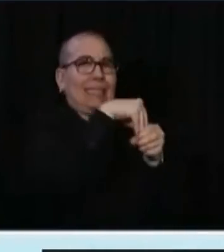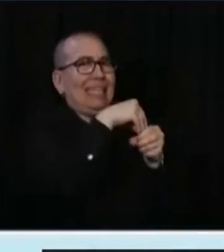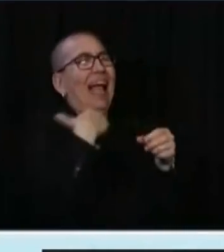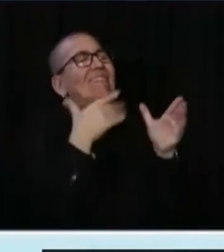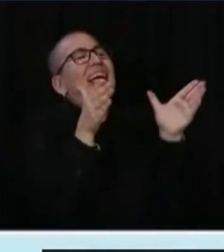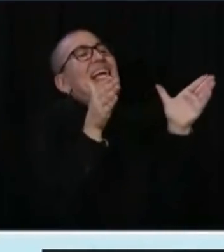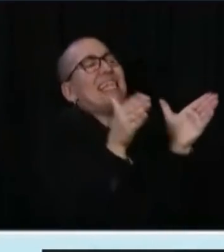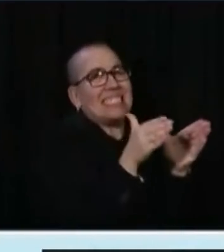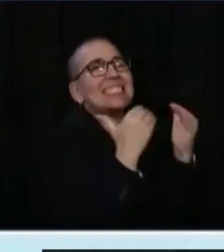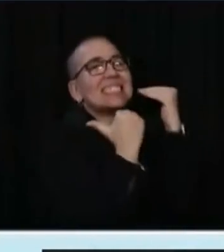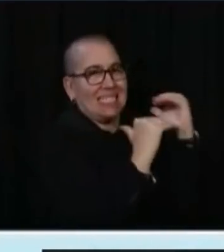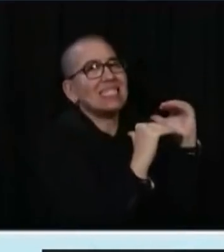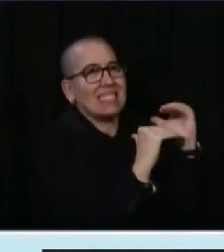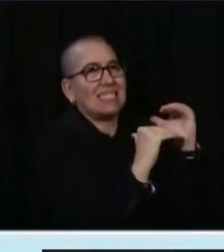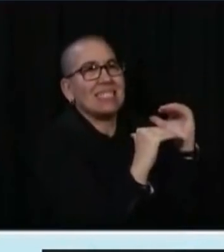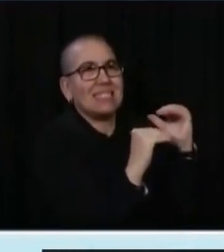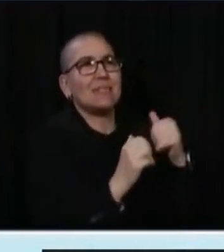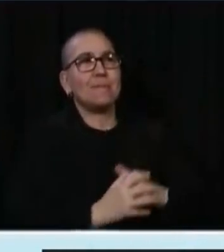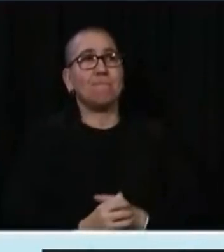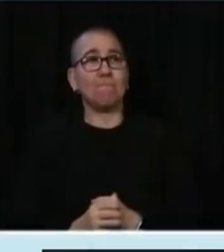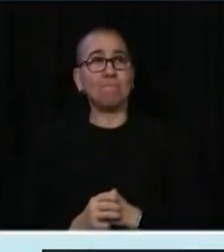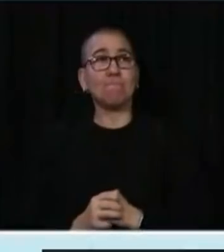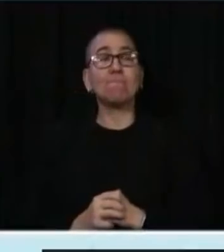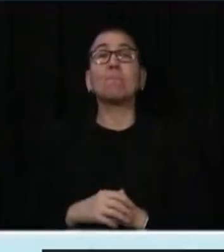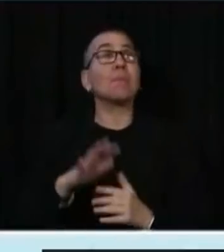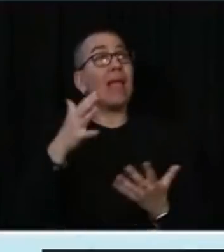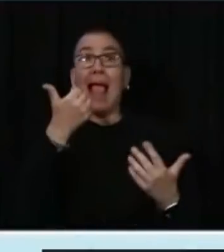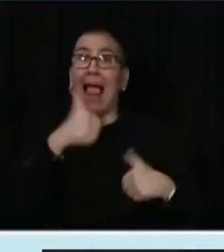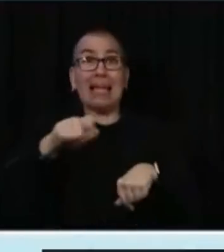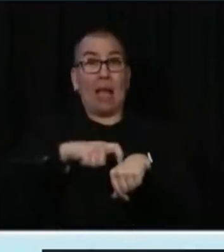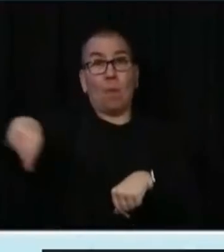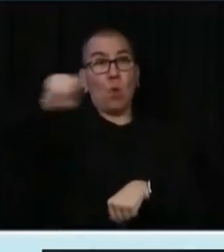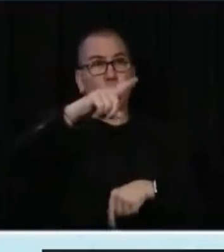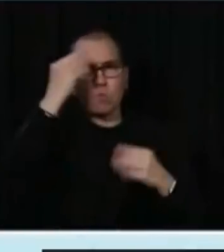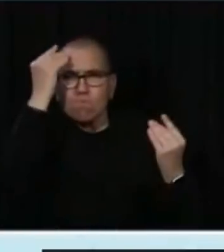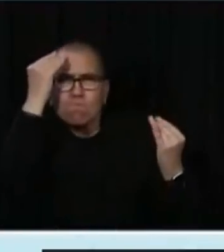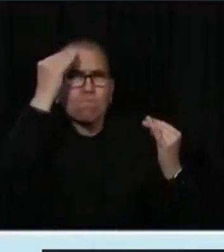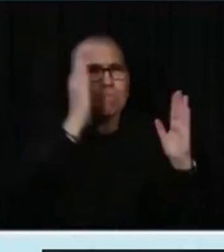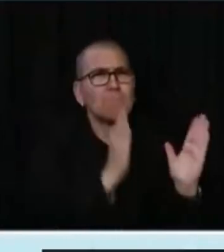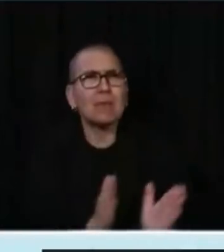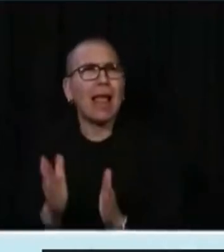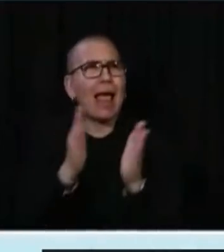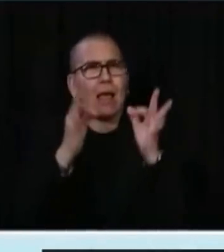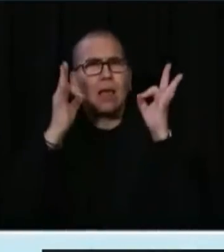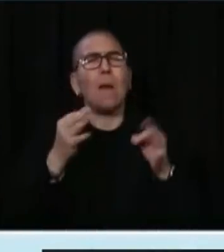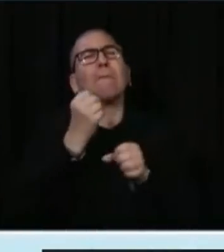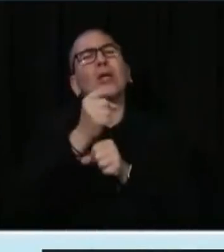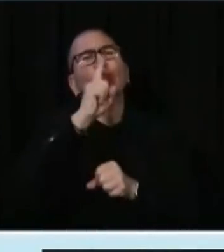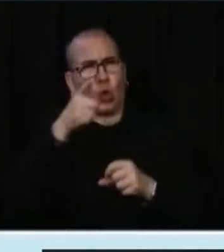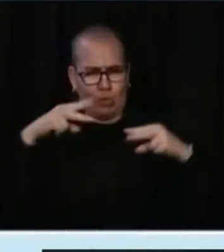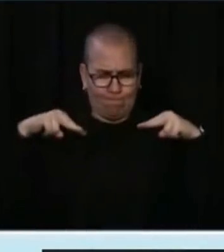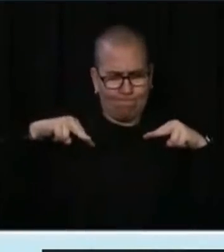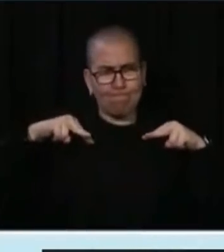SIZES. ALSO, AND SOCIAL GATHERINGS, NO LIMIT OUTSIDE WITH INDOORS INCREASING TO 50 AND THAT IS